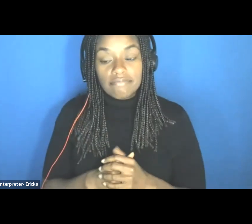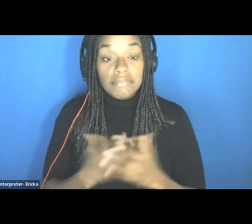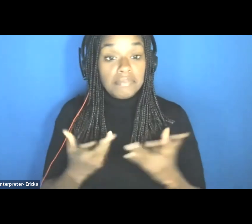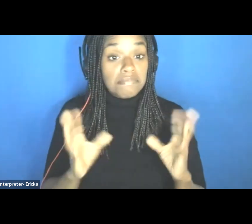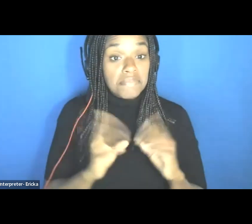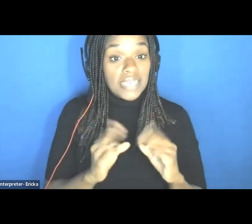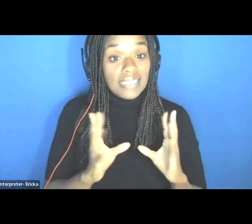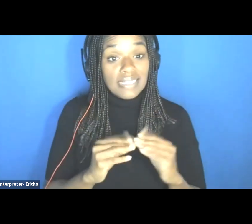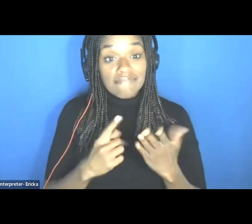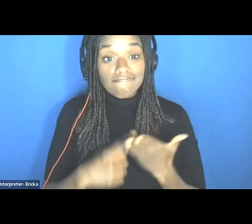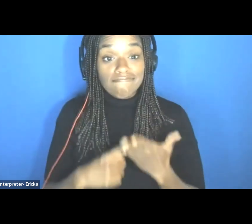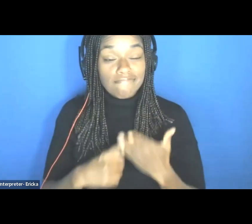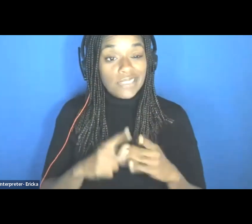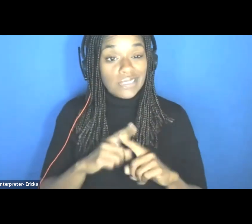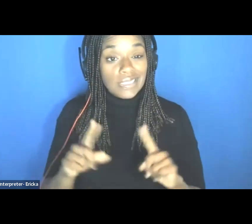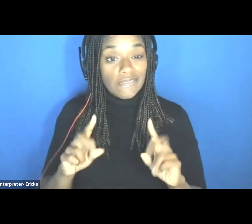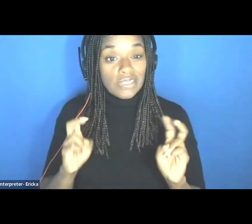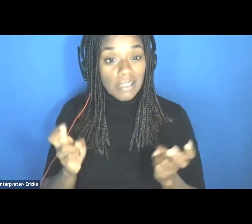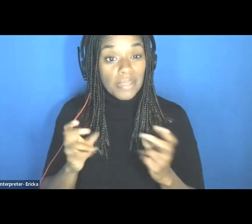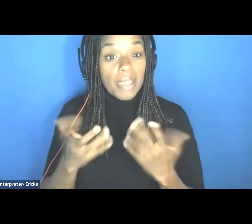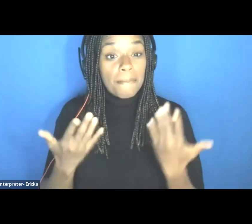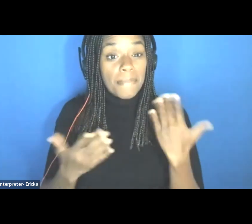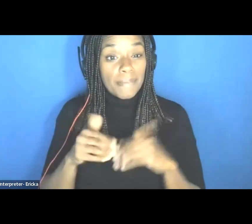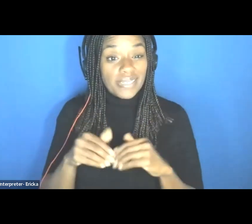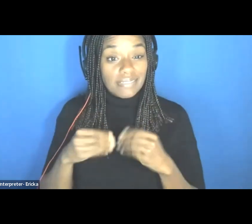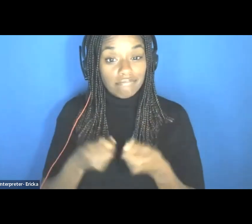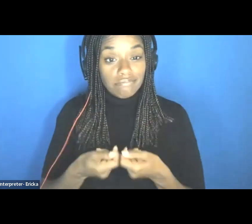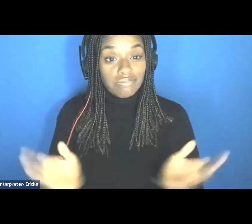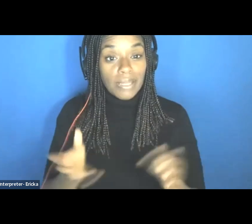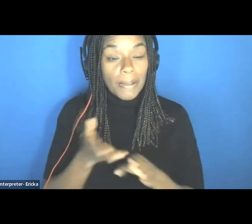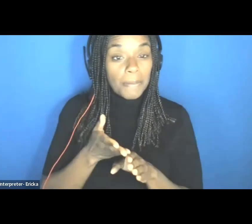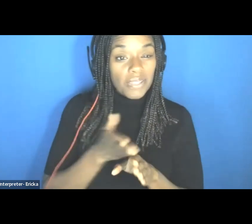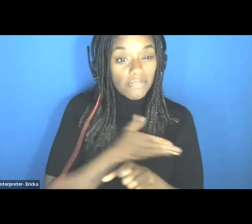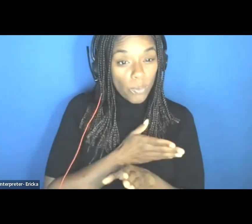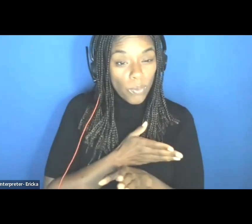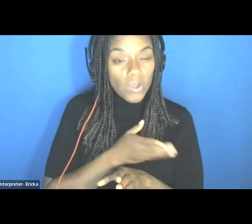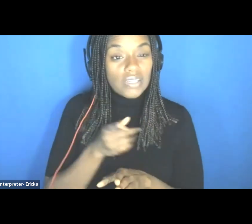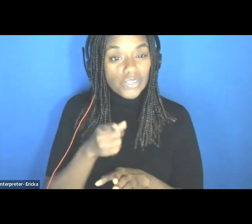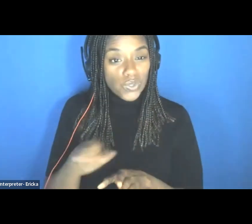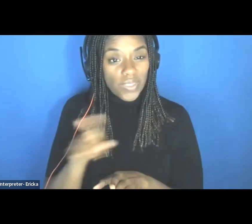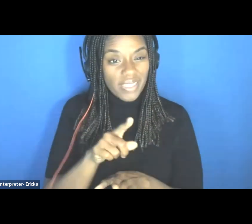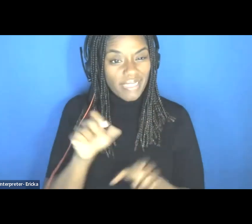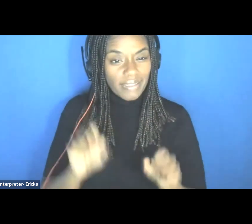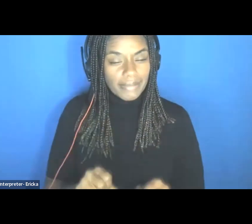If you would just have meetings and talk about different topics. And maybe send those out beforehand so they can kind of think about it.